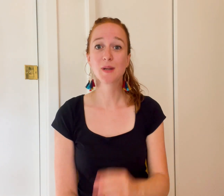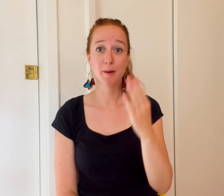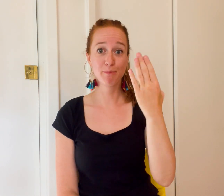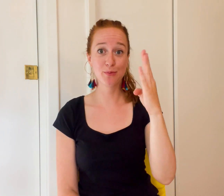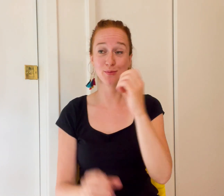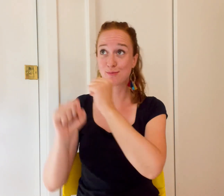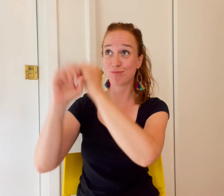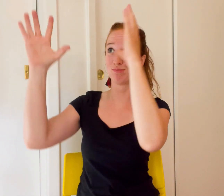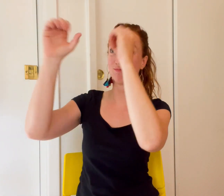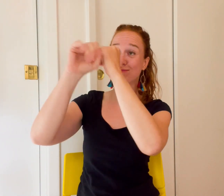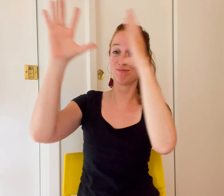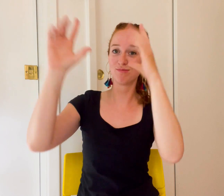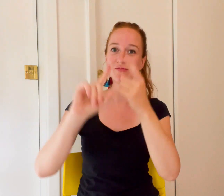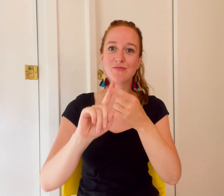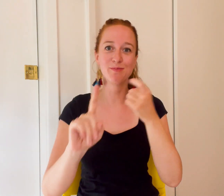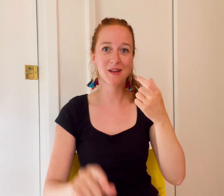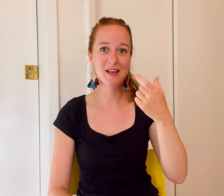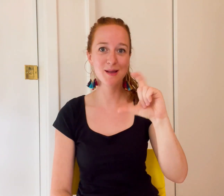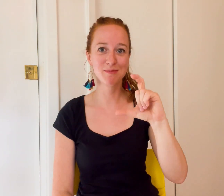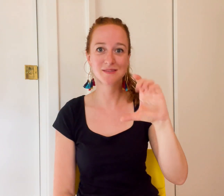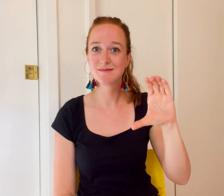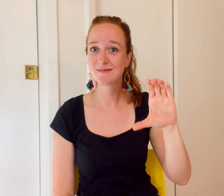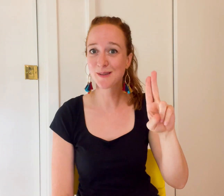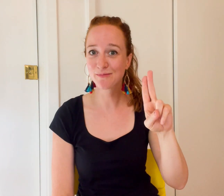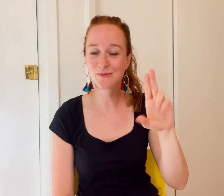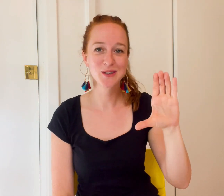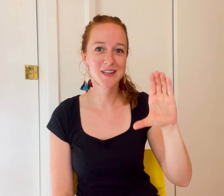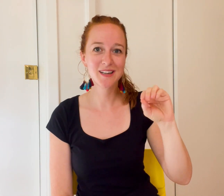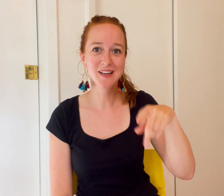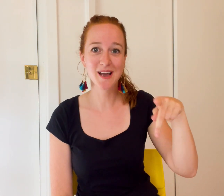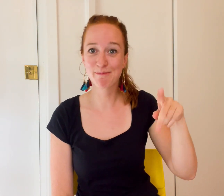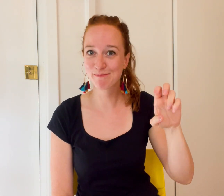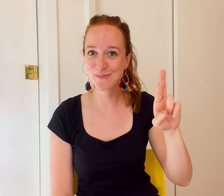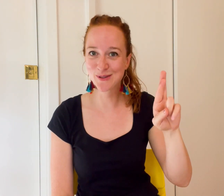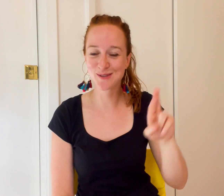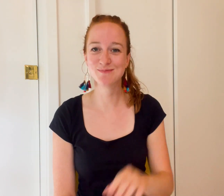blue fireworks are from copper (Cu),